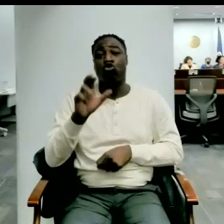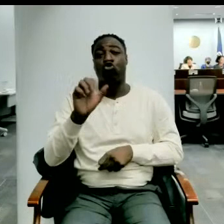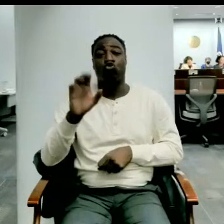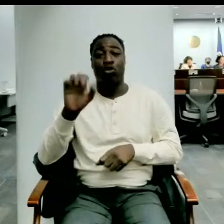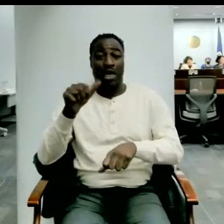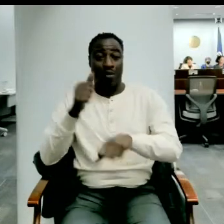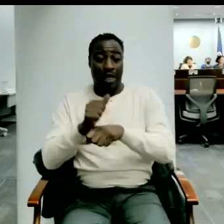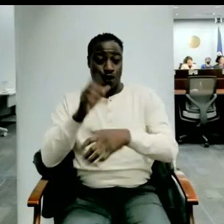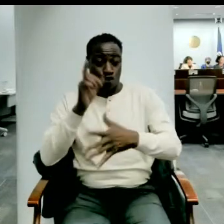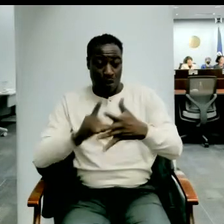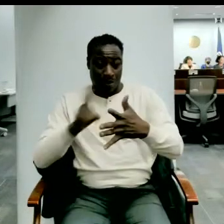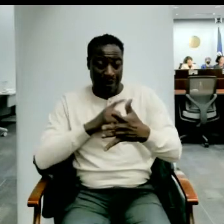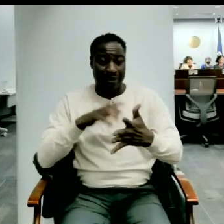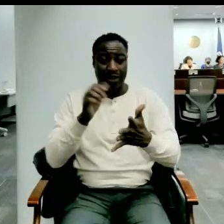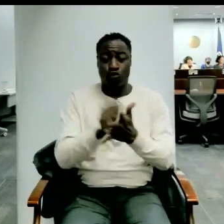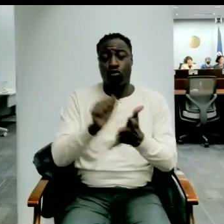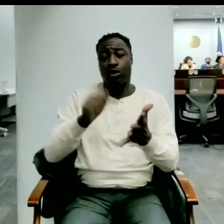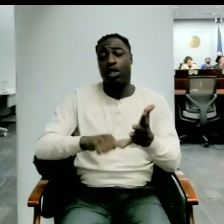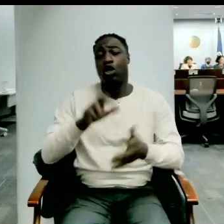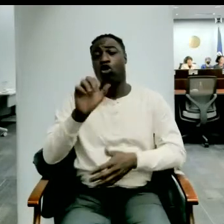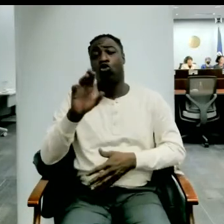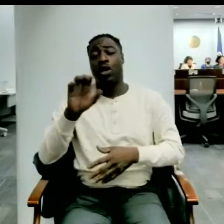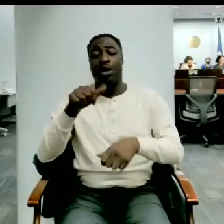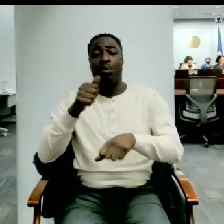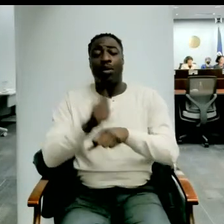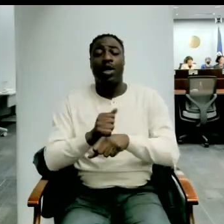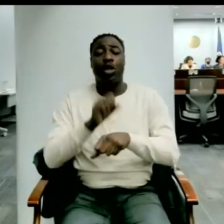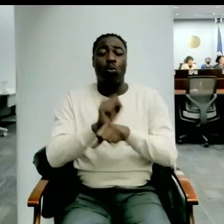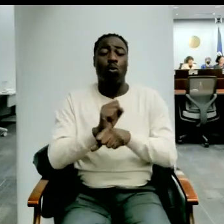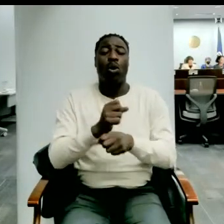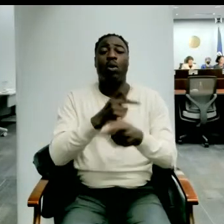eradicating work-base harassment and violence